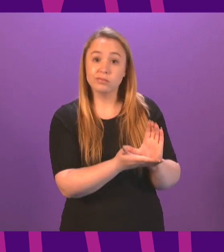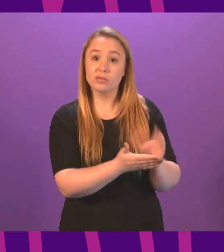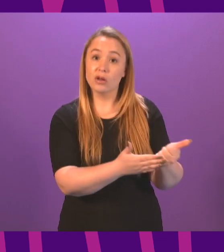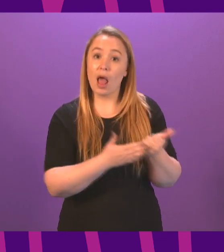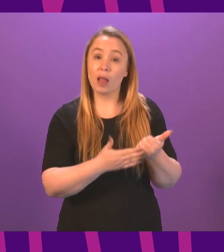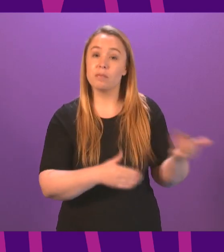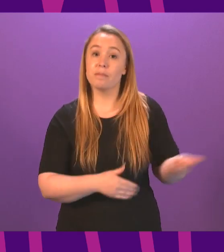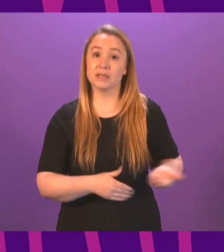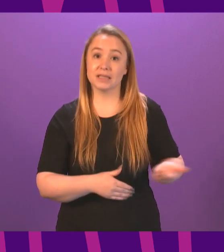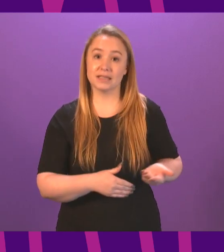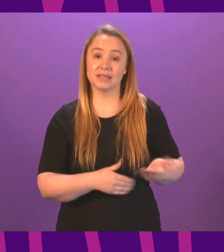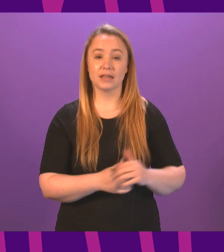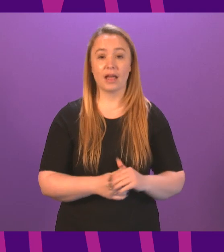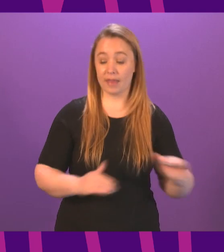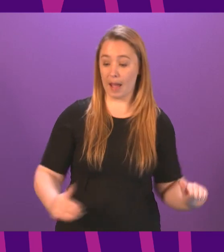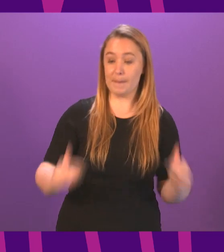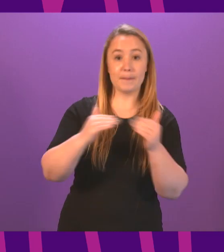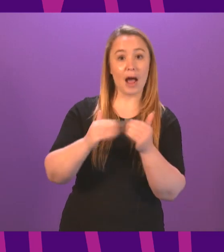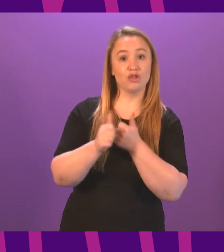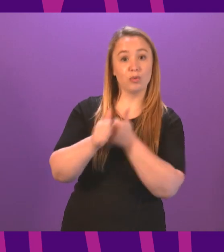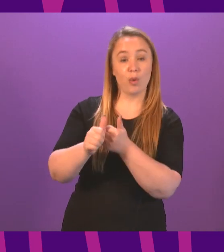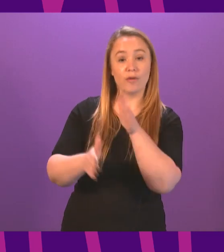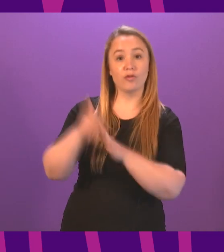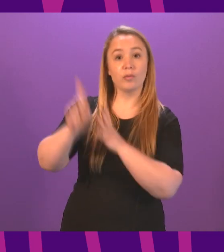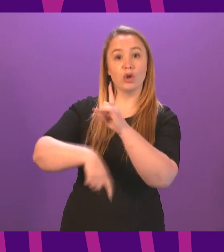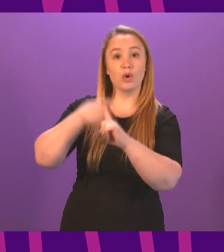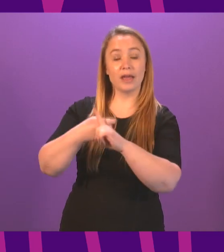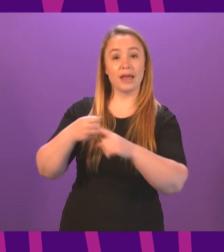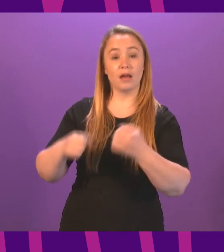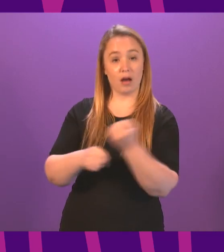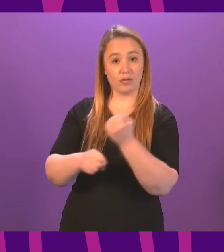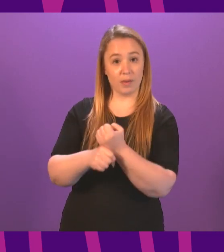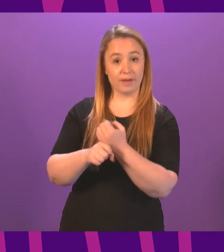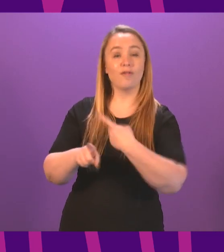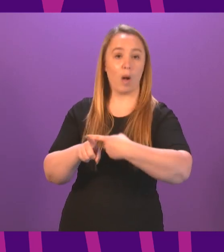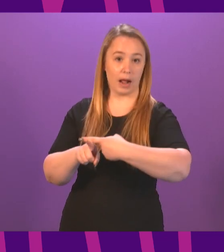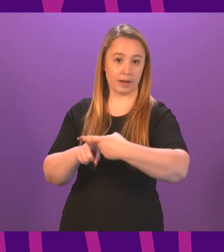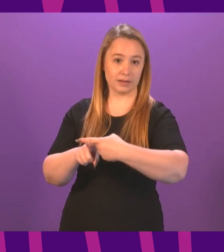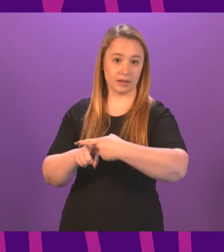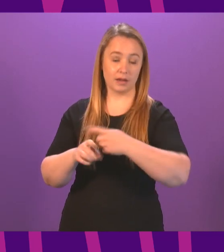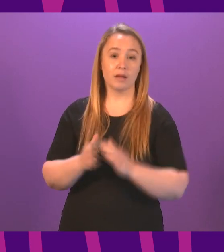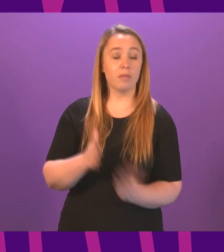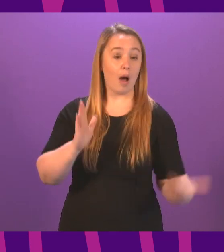that has been made available by the United Kingdom Government for businesses in England, but the discretionary funding that we are making available over and above that goes